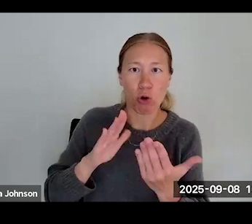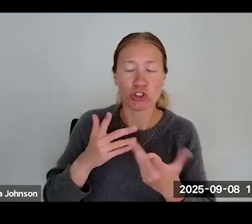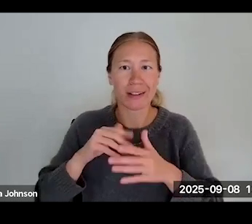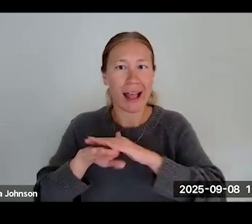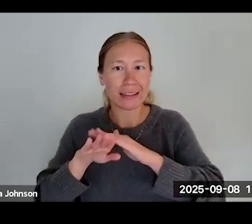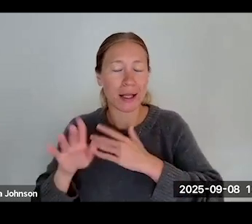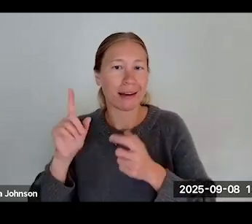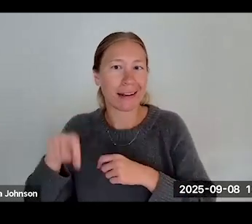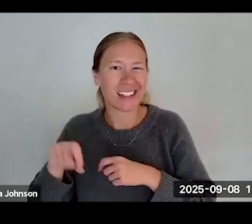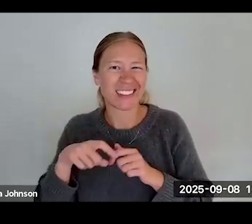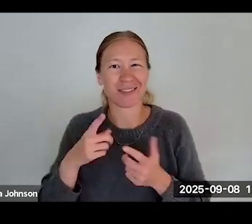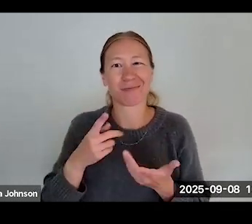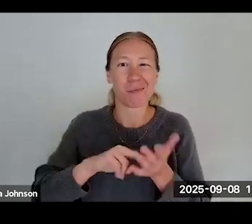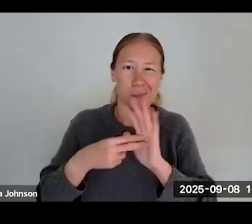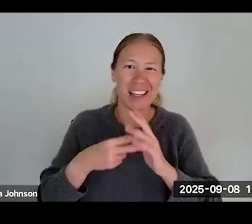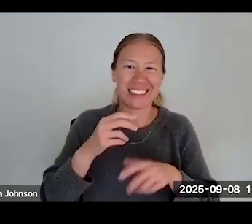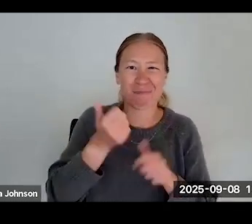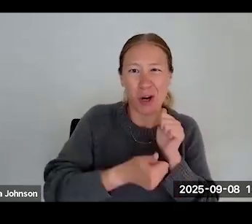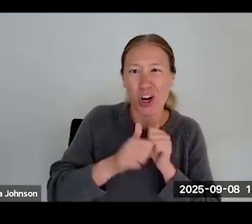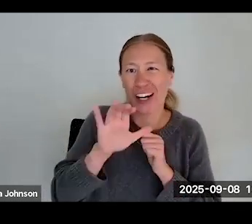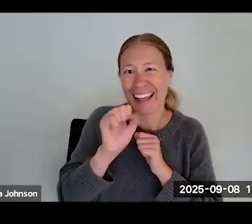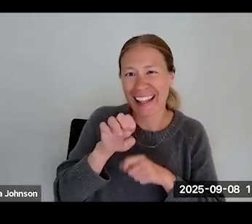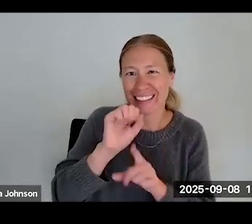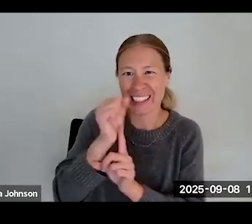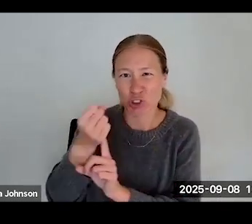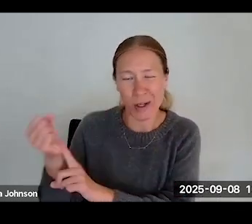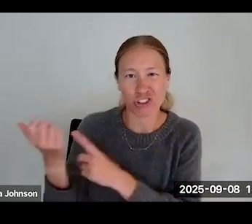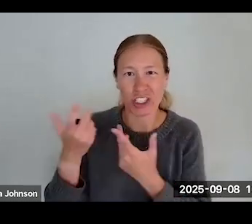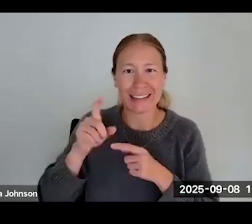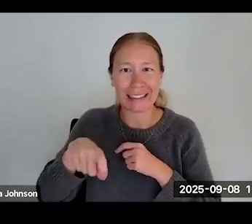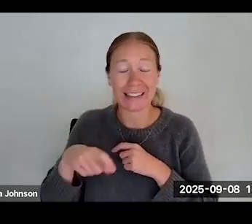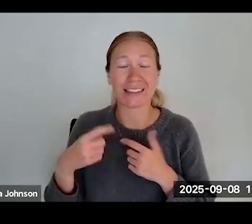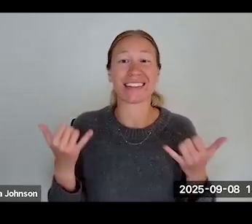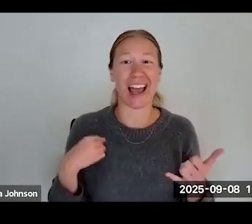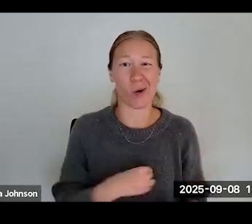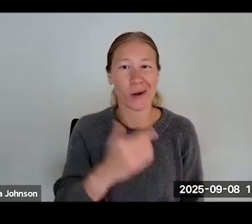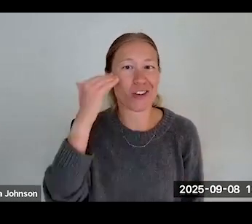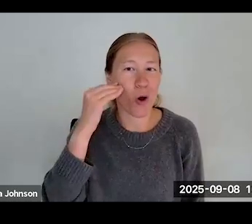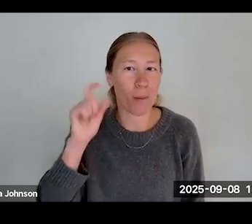through case by case disability accommodations. We now know we need to take a proactive approach